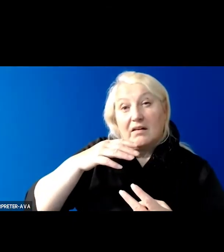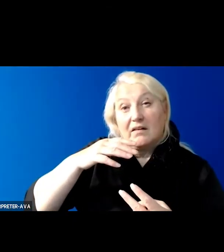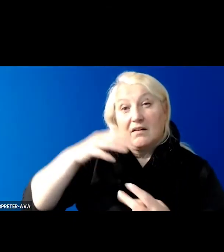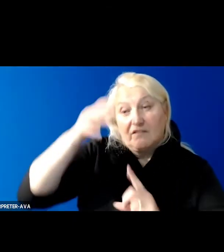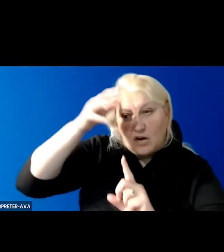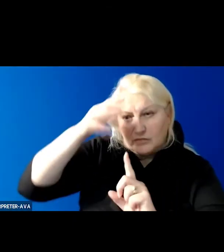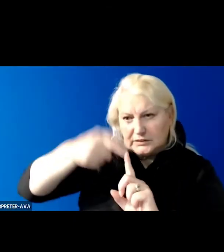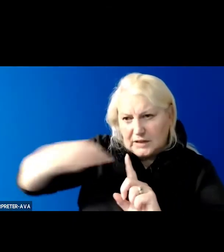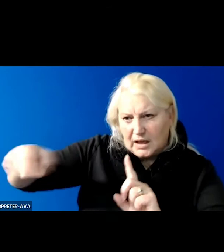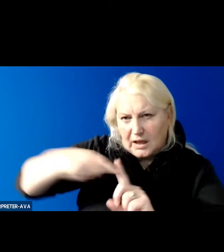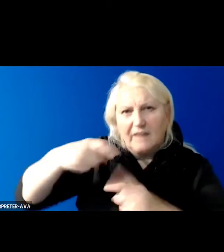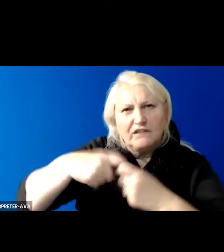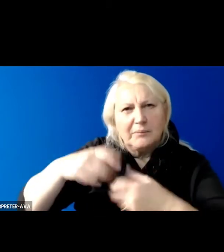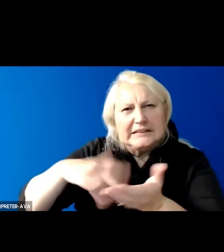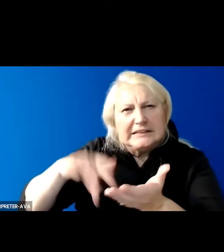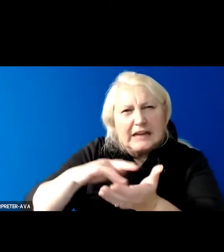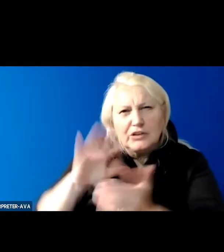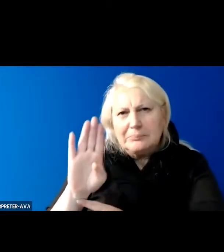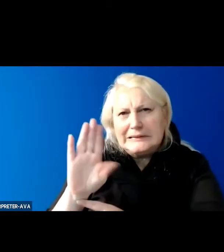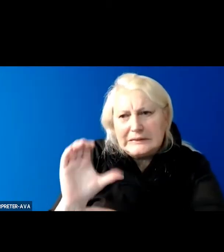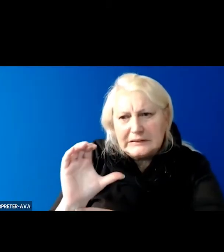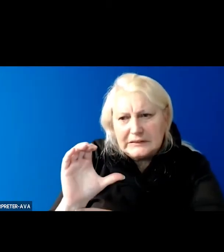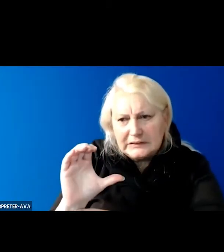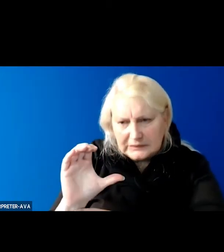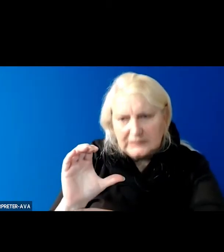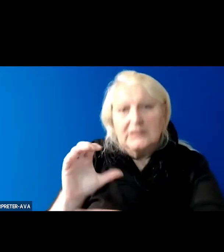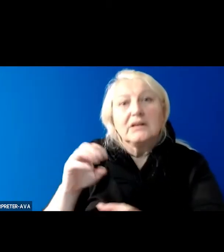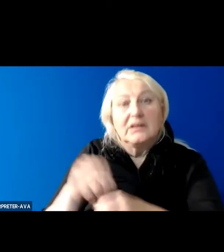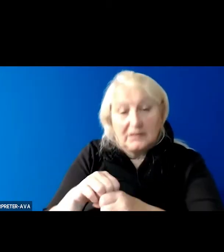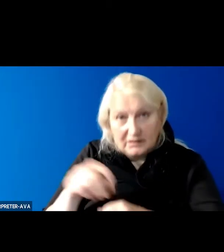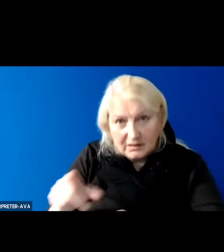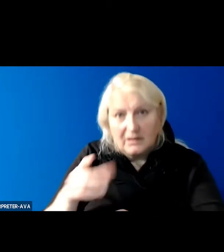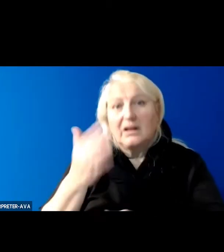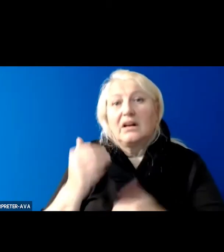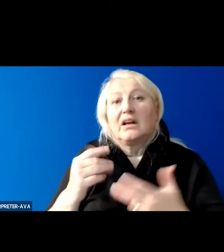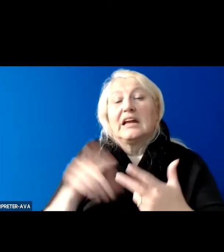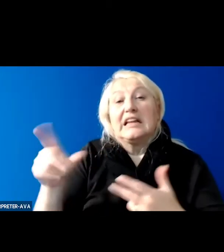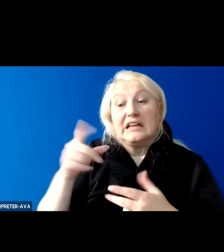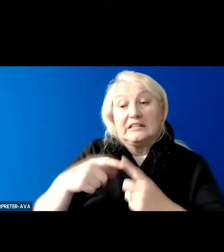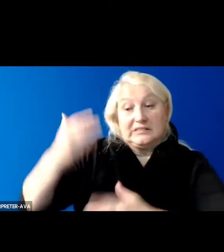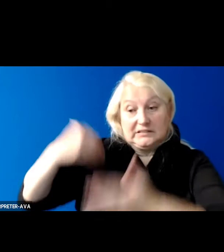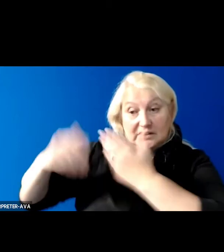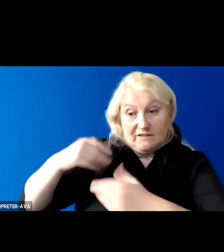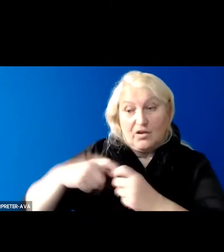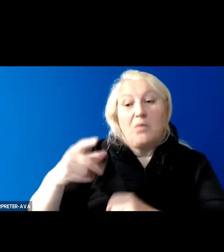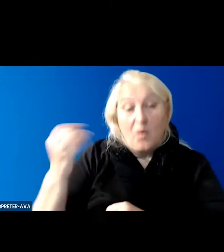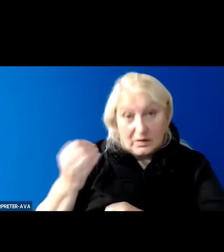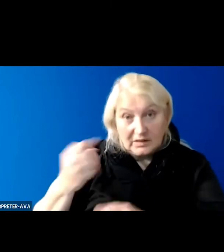BC. He belongs to the frog clan. He is descendant of Dene. Tsuut'ina is also descendant of Dene.